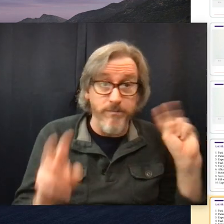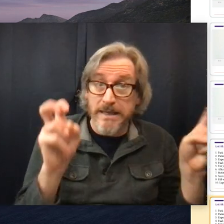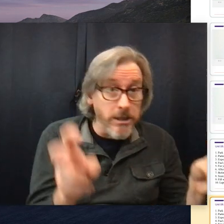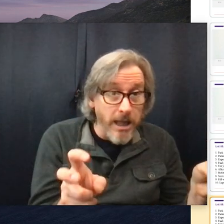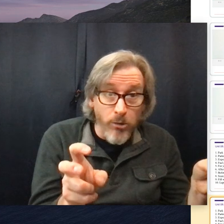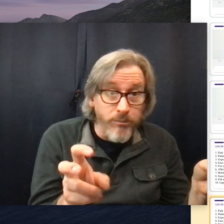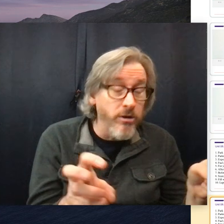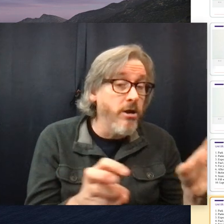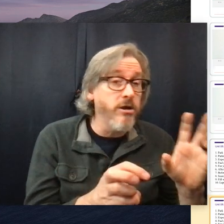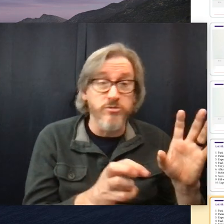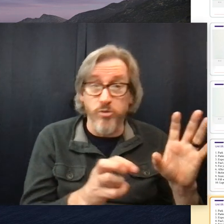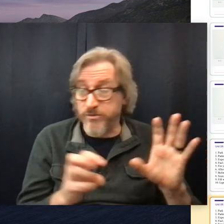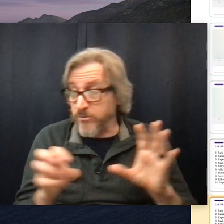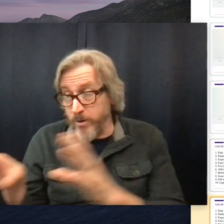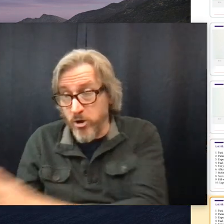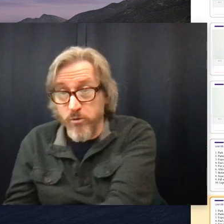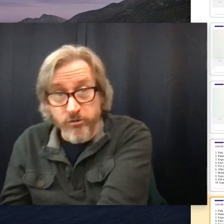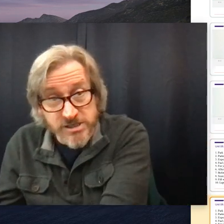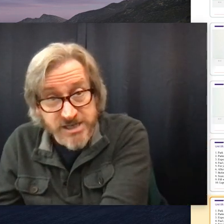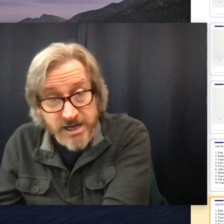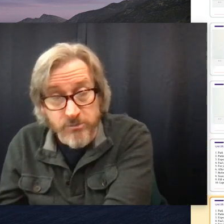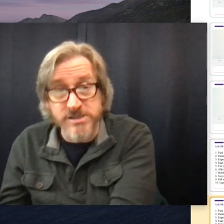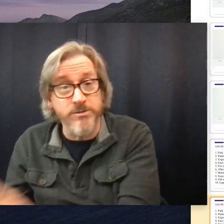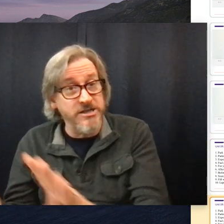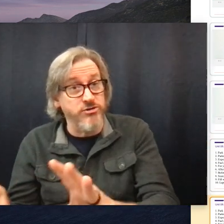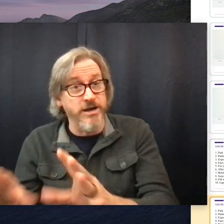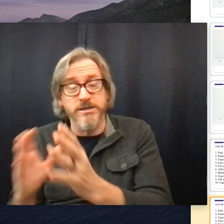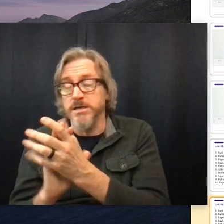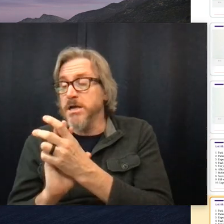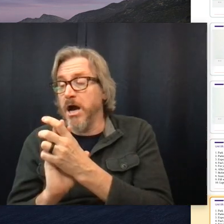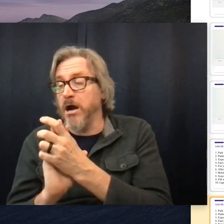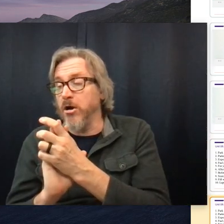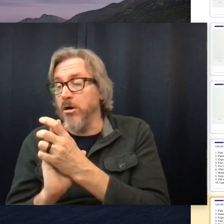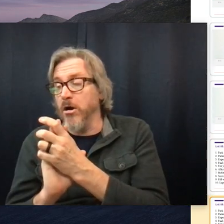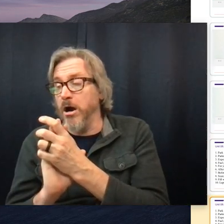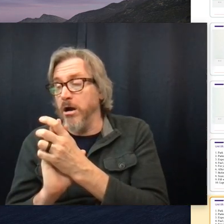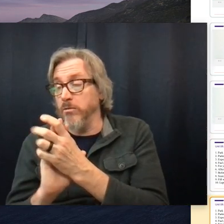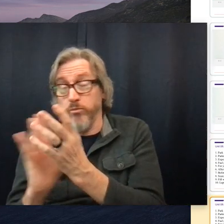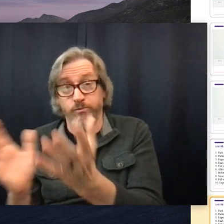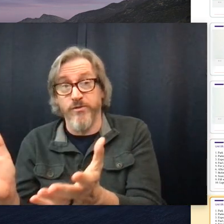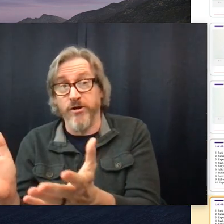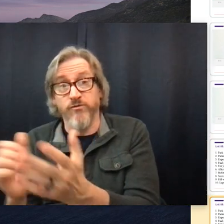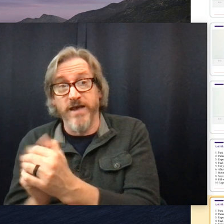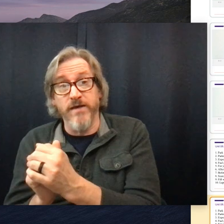remedial help with going over and studying with someone that's great uh uh they're there for that